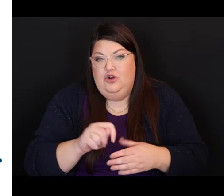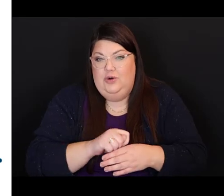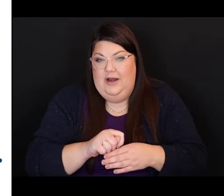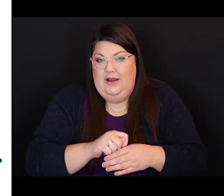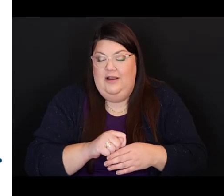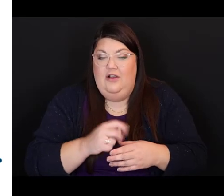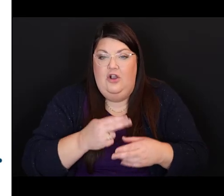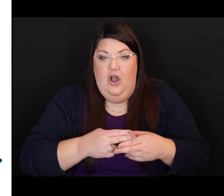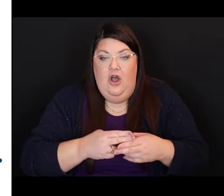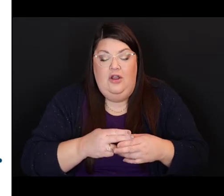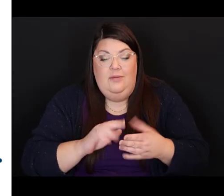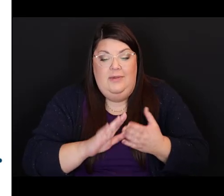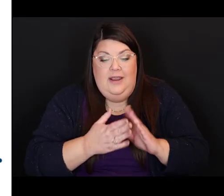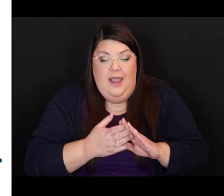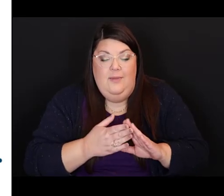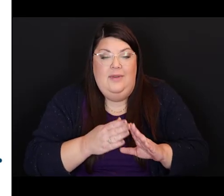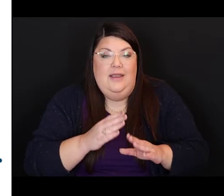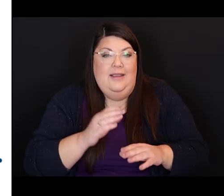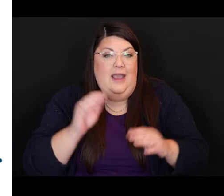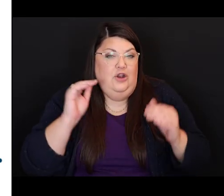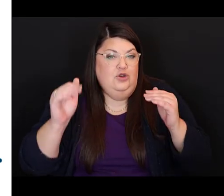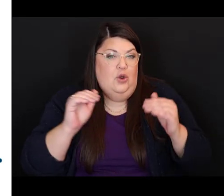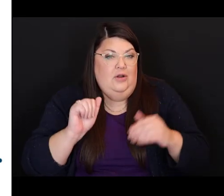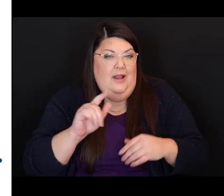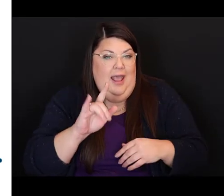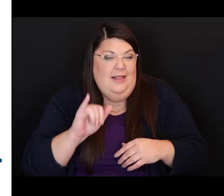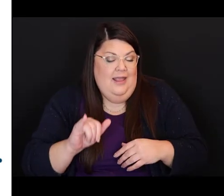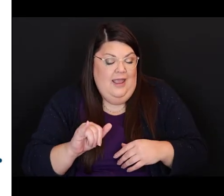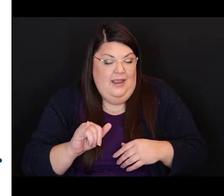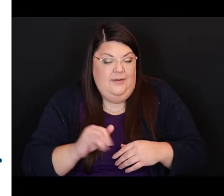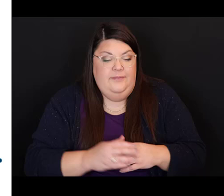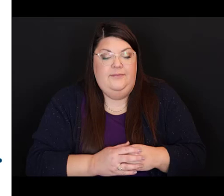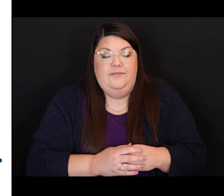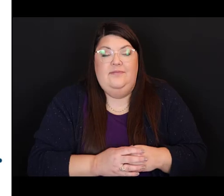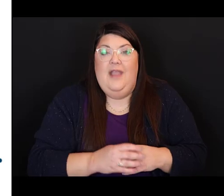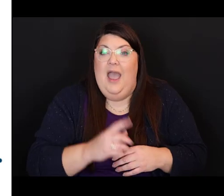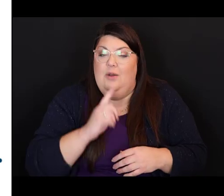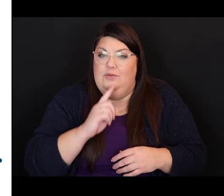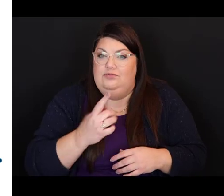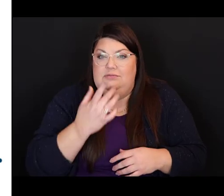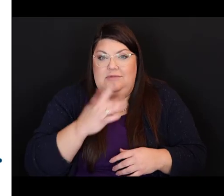Empowering Youth in Vocational Rehabilitation. And I was fortunate enough to get to watch this